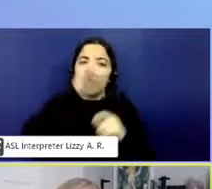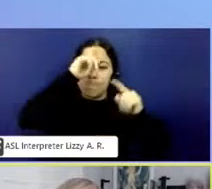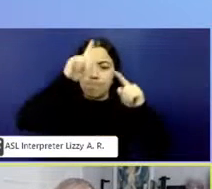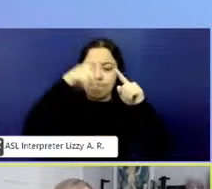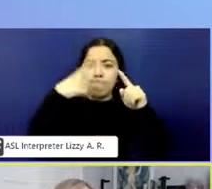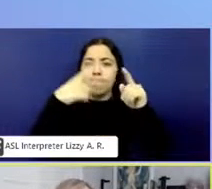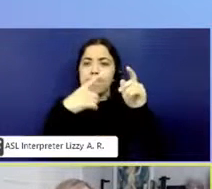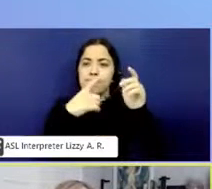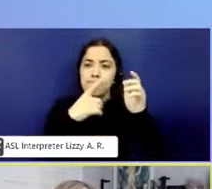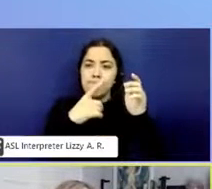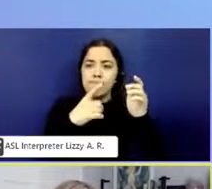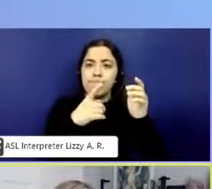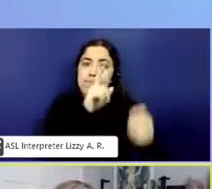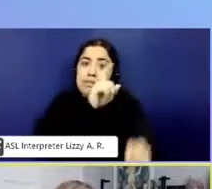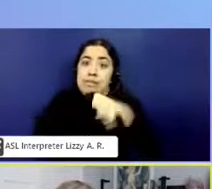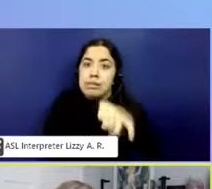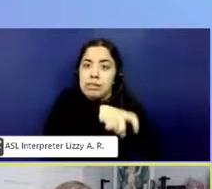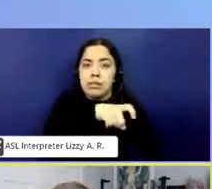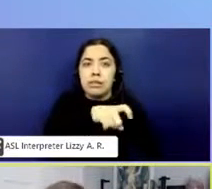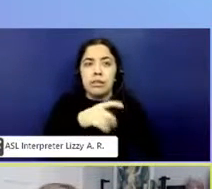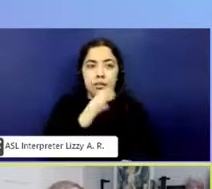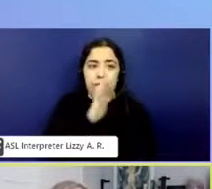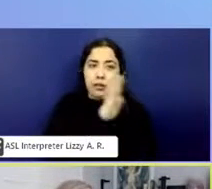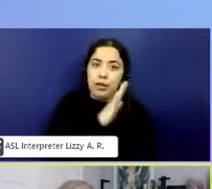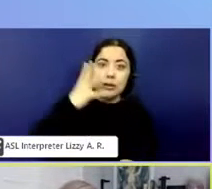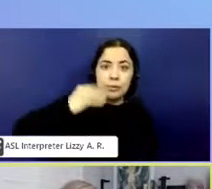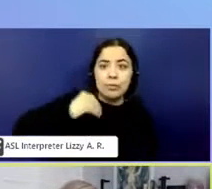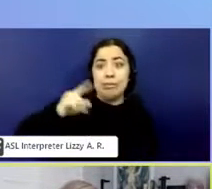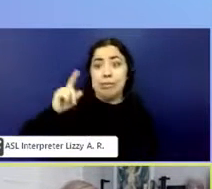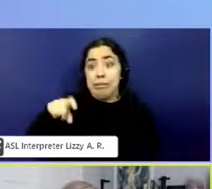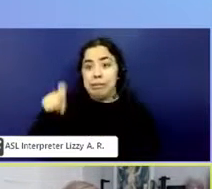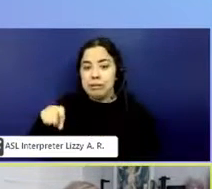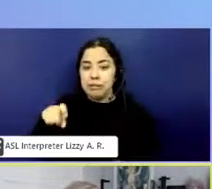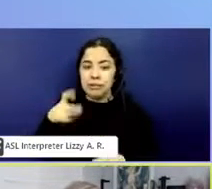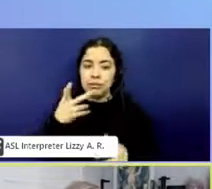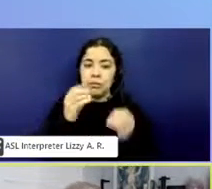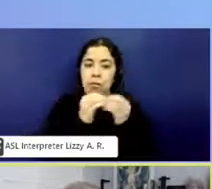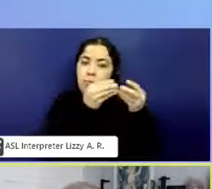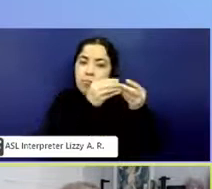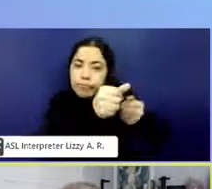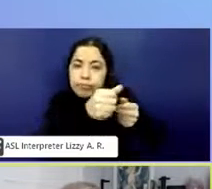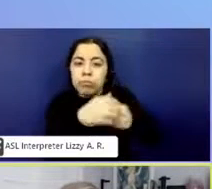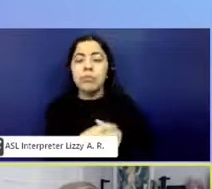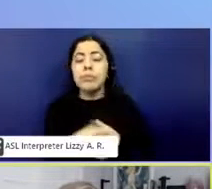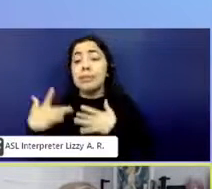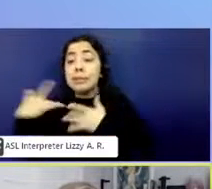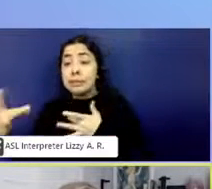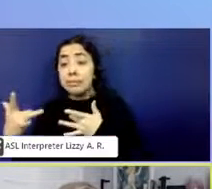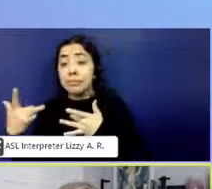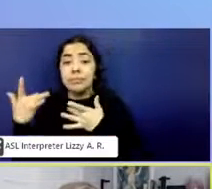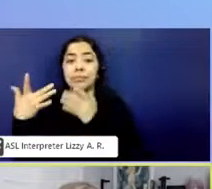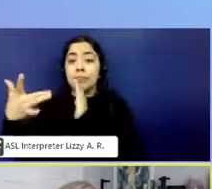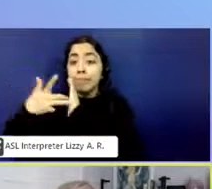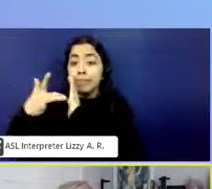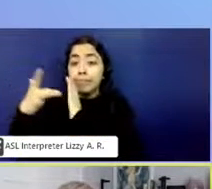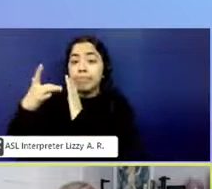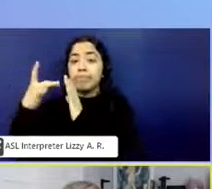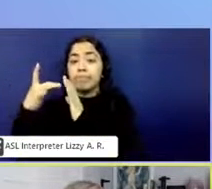are experiences ask of the user product creators often ignore core human motivations and invent